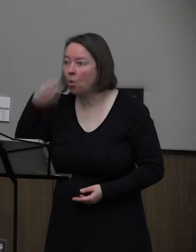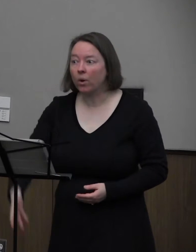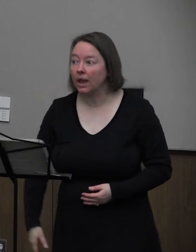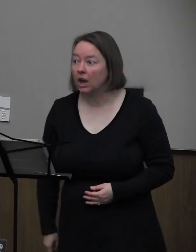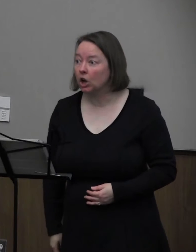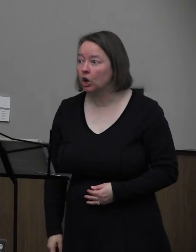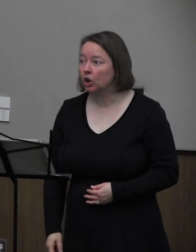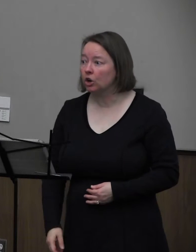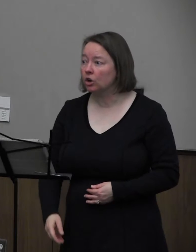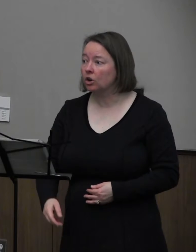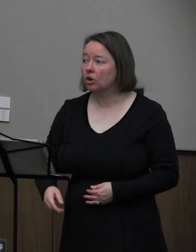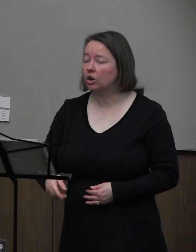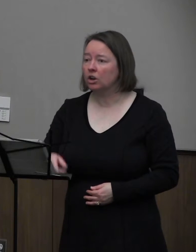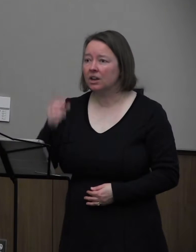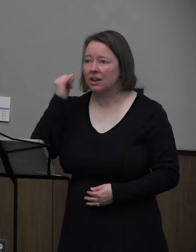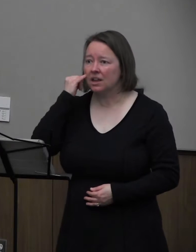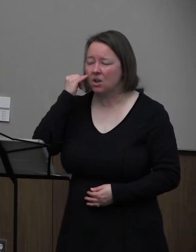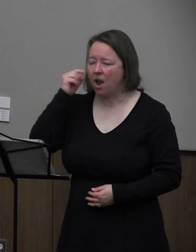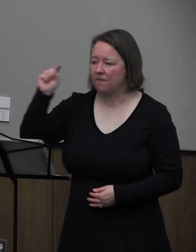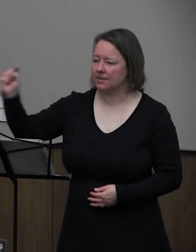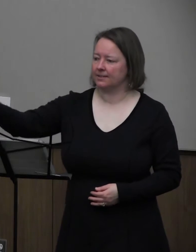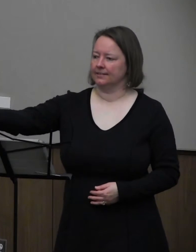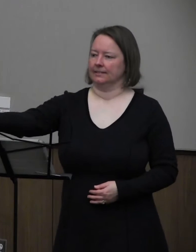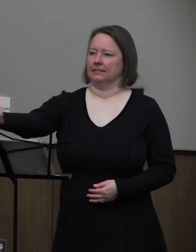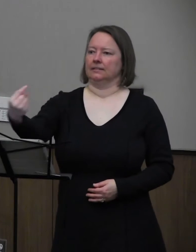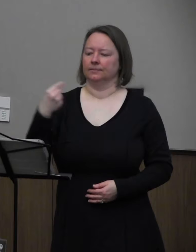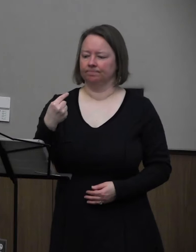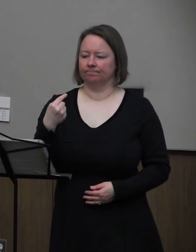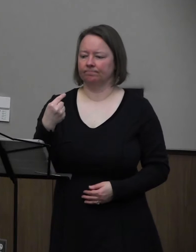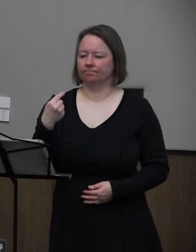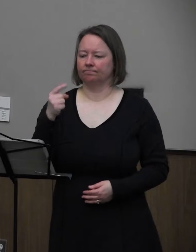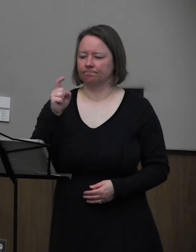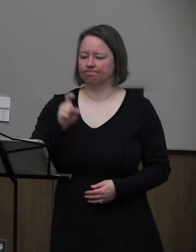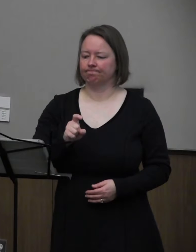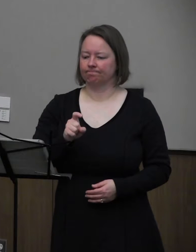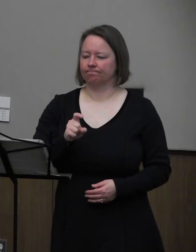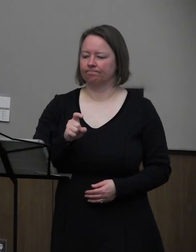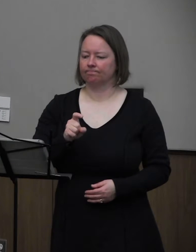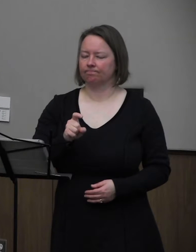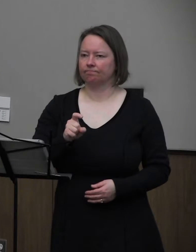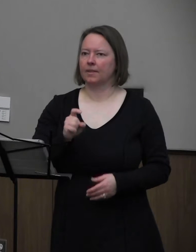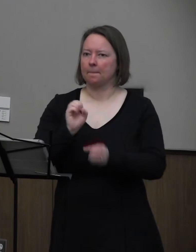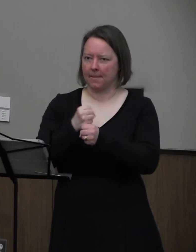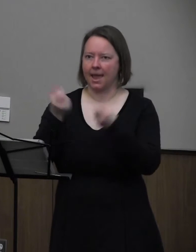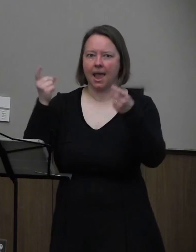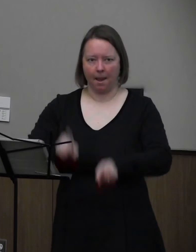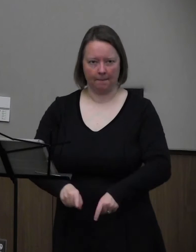You point a finger at yourself like Heather would have done, and you make it happen.